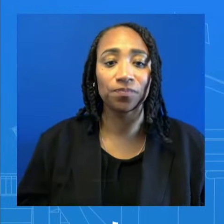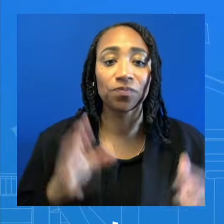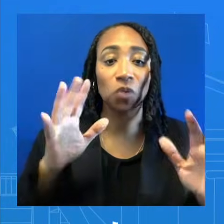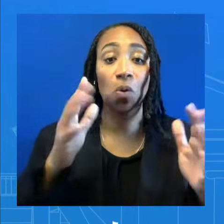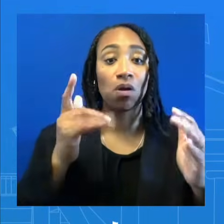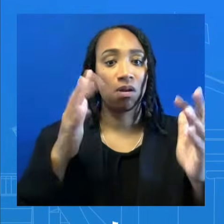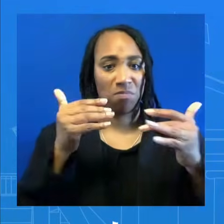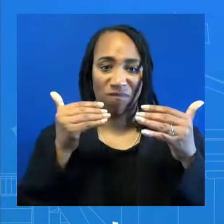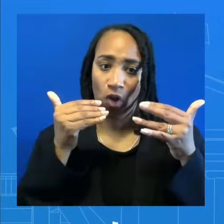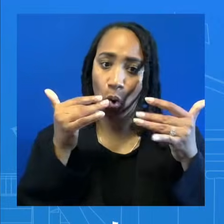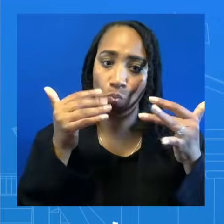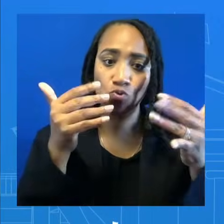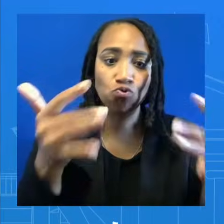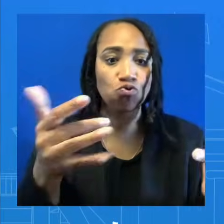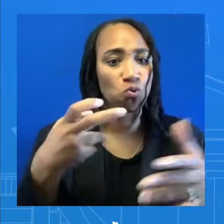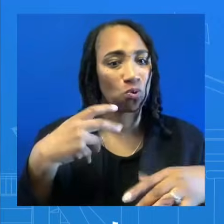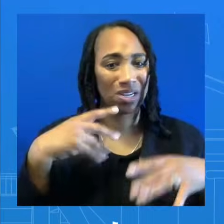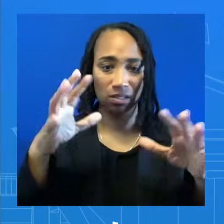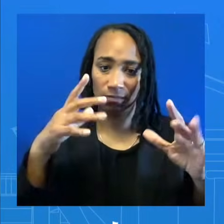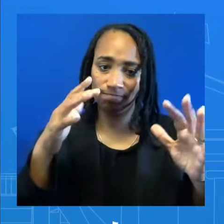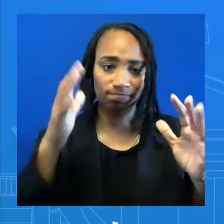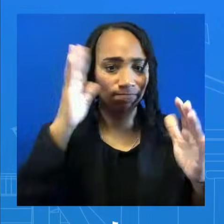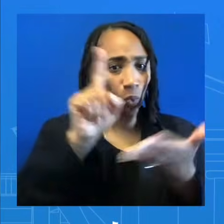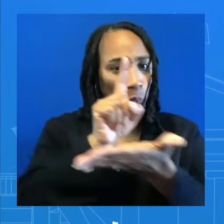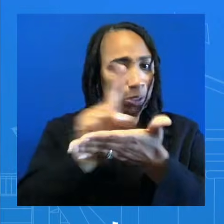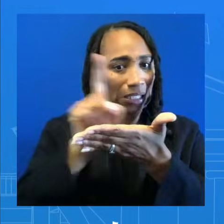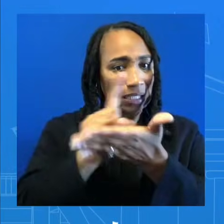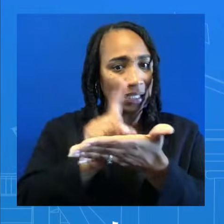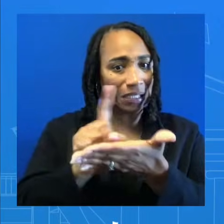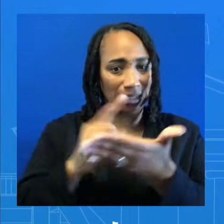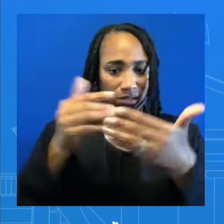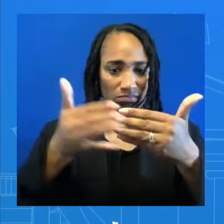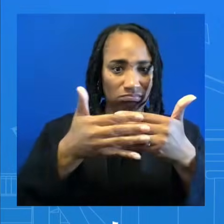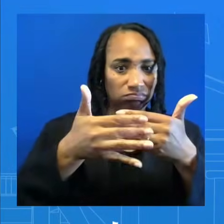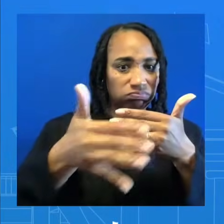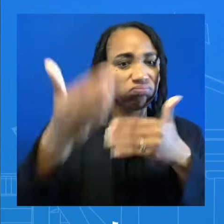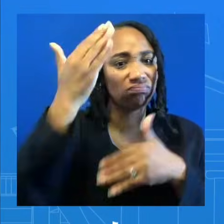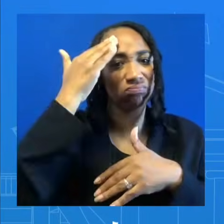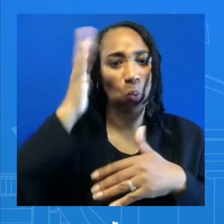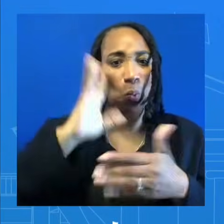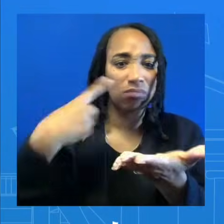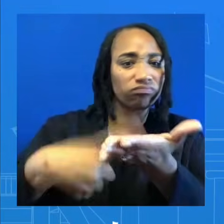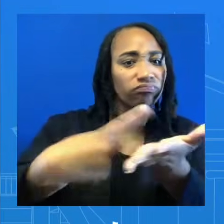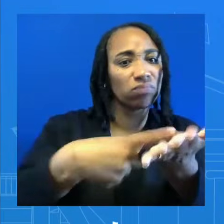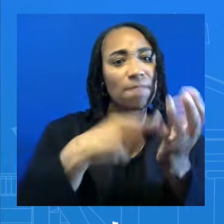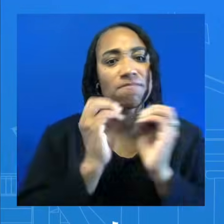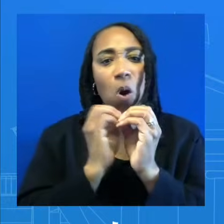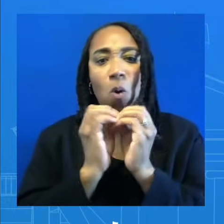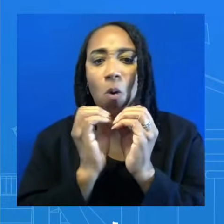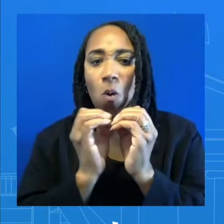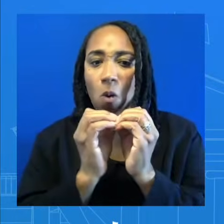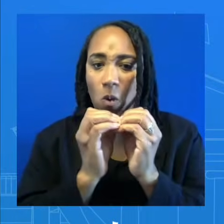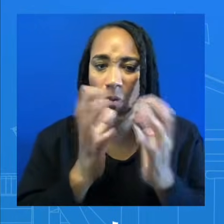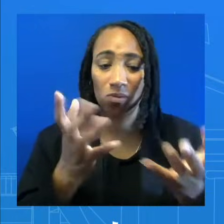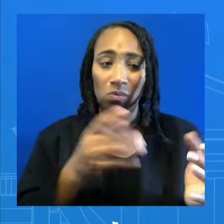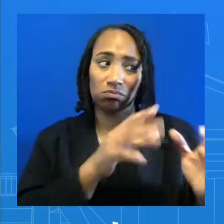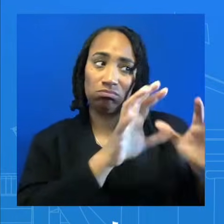and they're taking additional steps. And so, that's what I can speak to at this time. Go ahead, Zolan. The Press: Thank you.